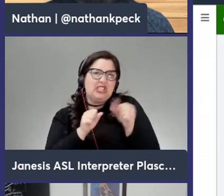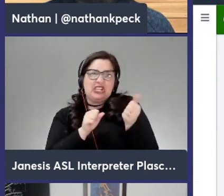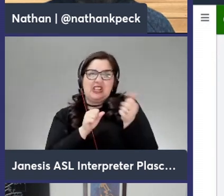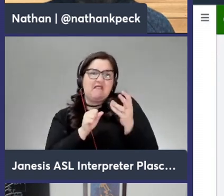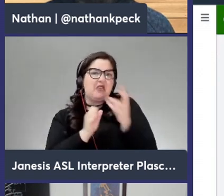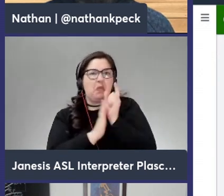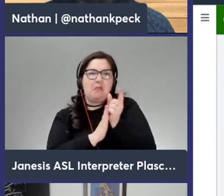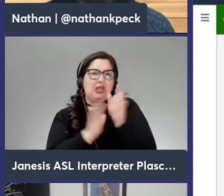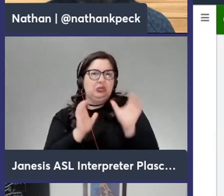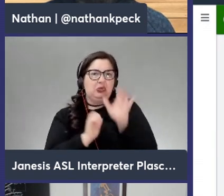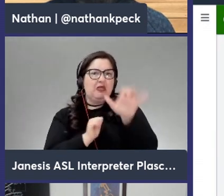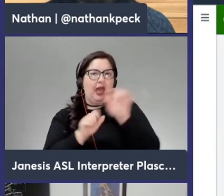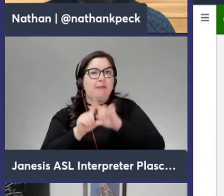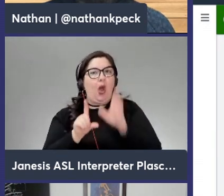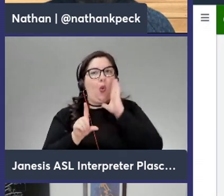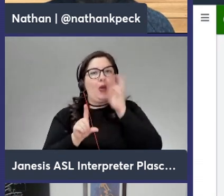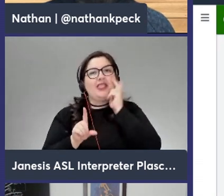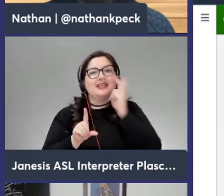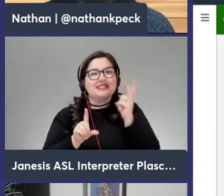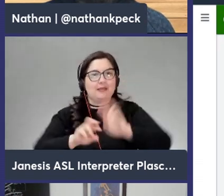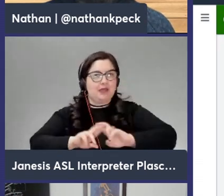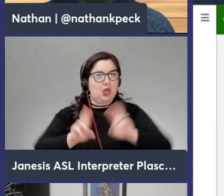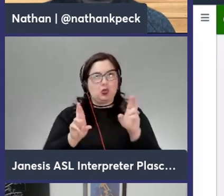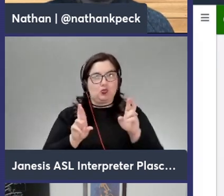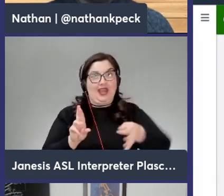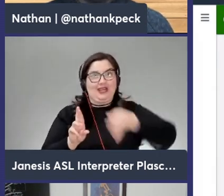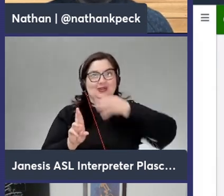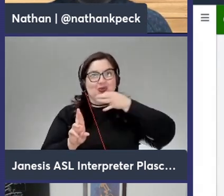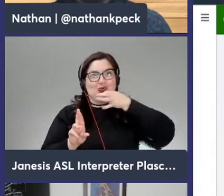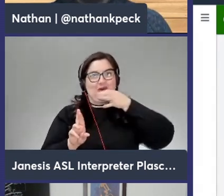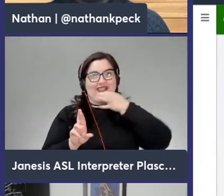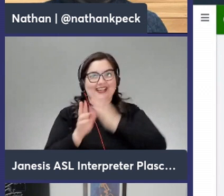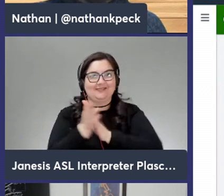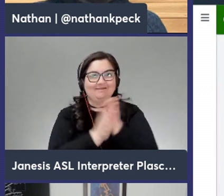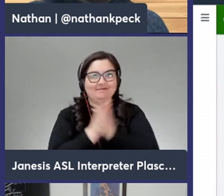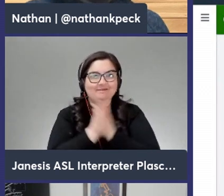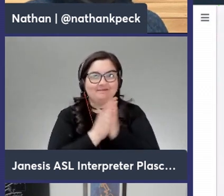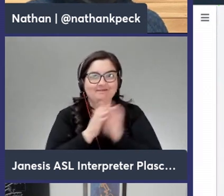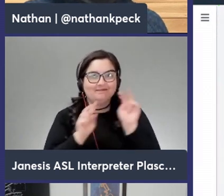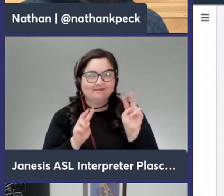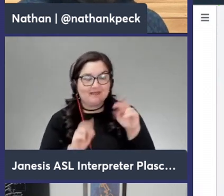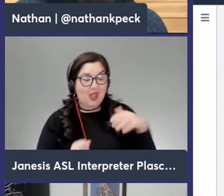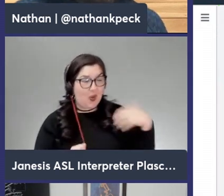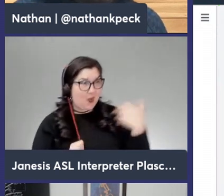but we'll see this be ready to go here shortly. Wow. That's pretty impressive.